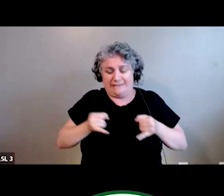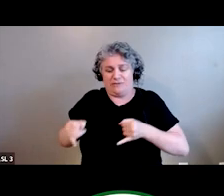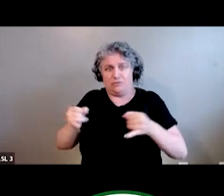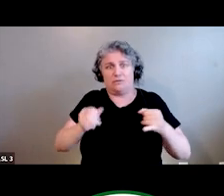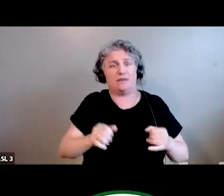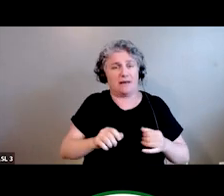Thank you.